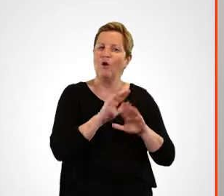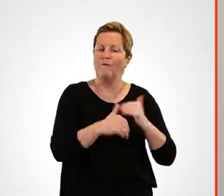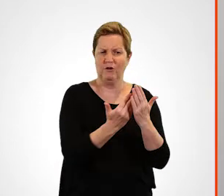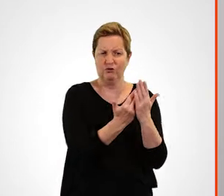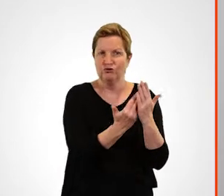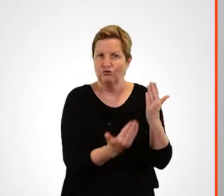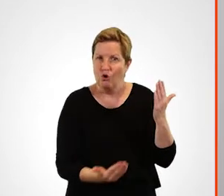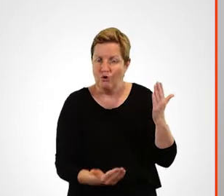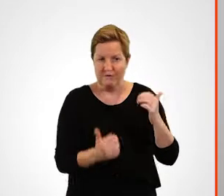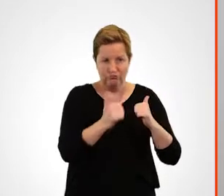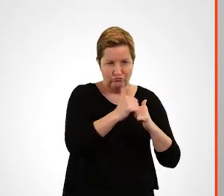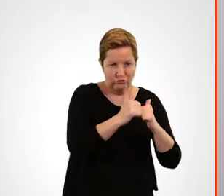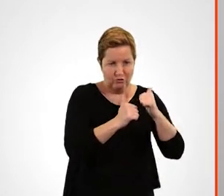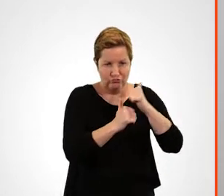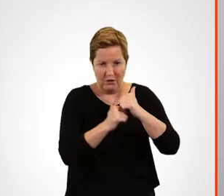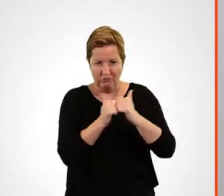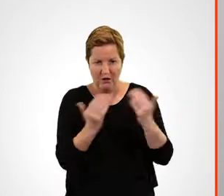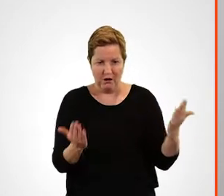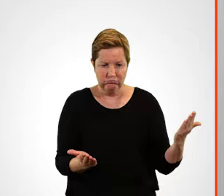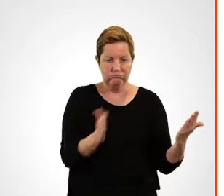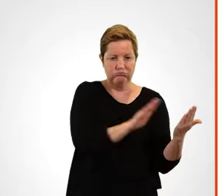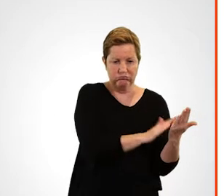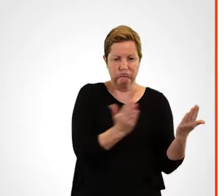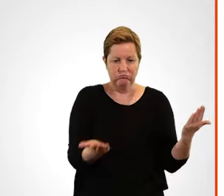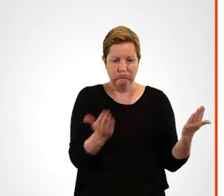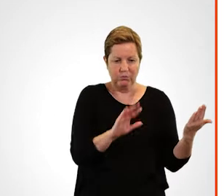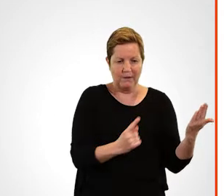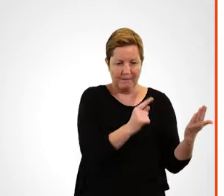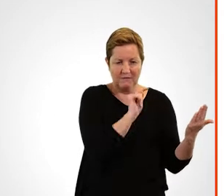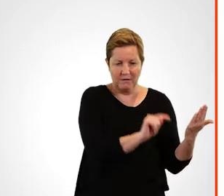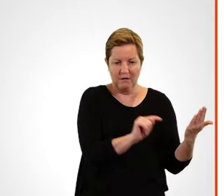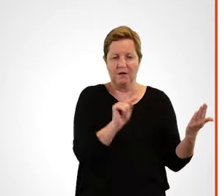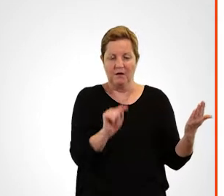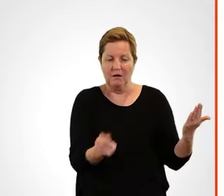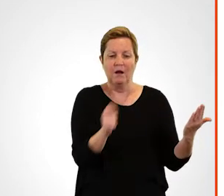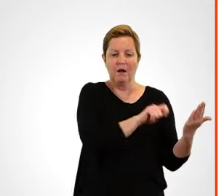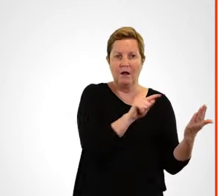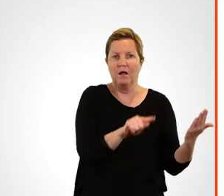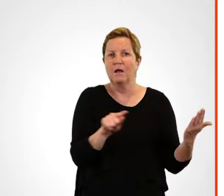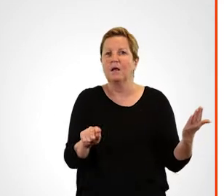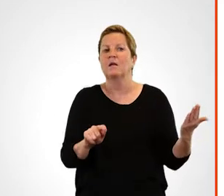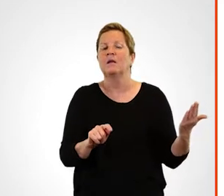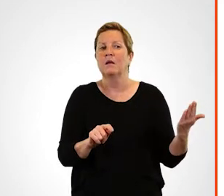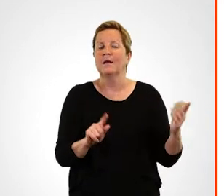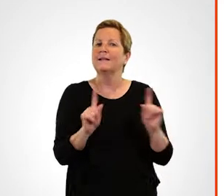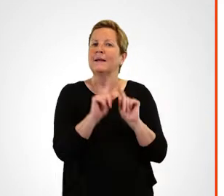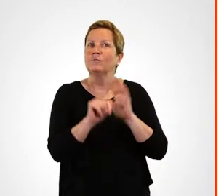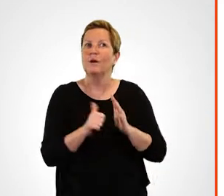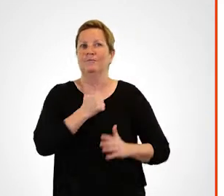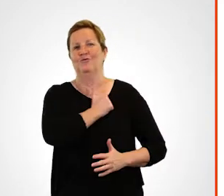and how stories move along, but what's important is that it often is a pleasurable experience.